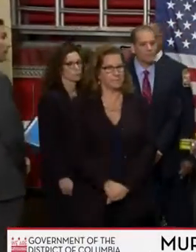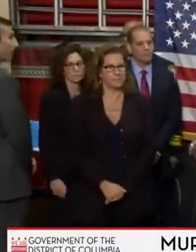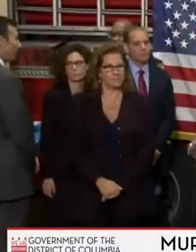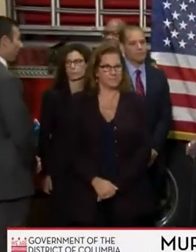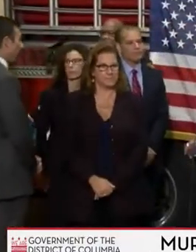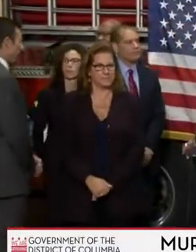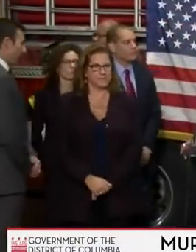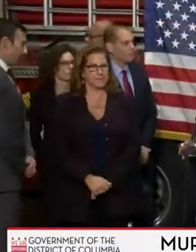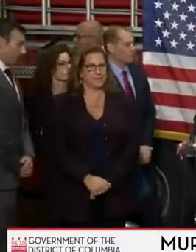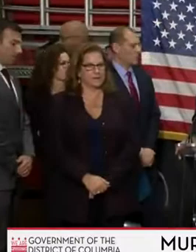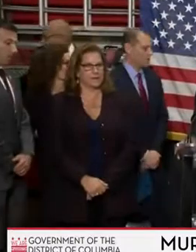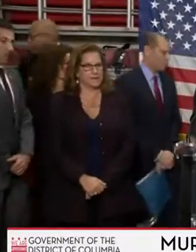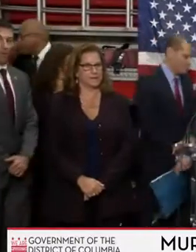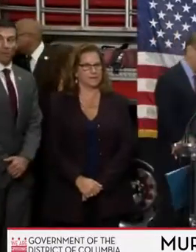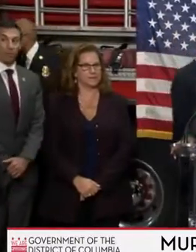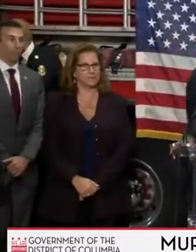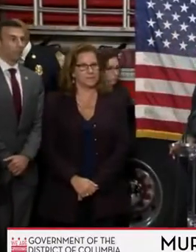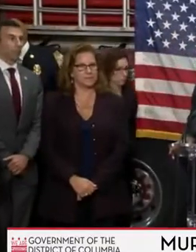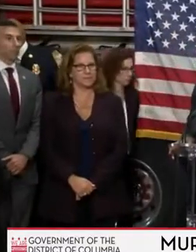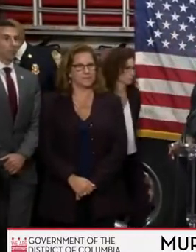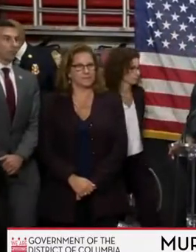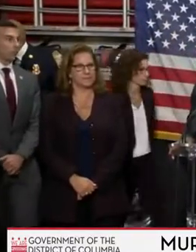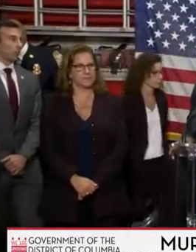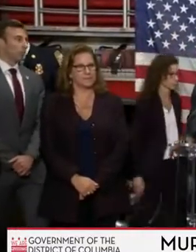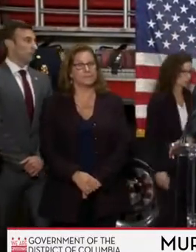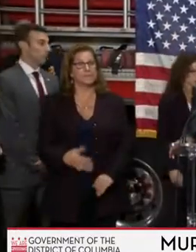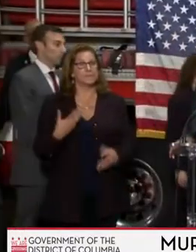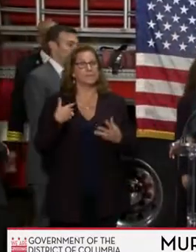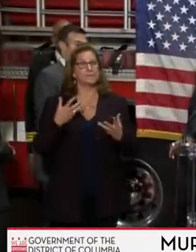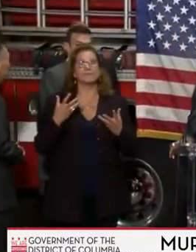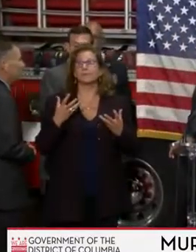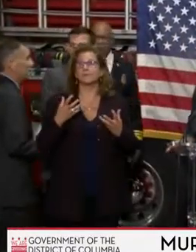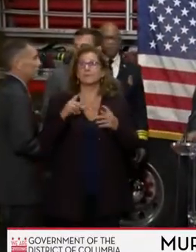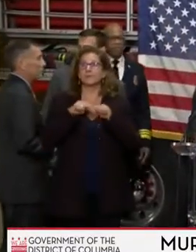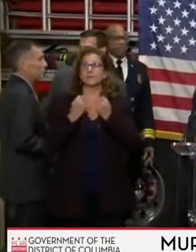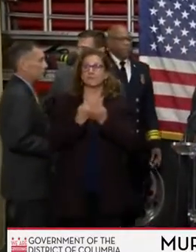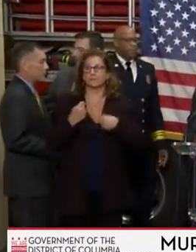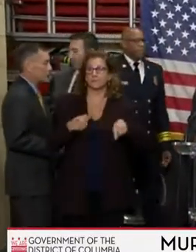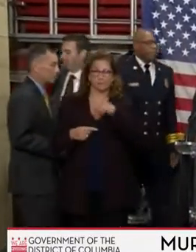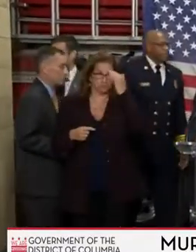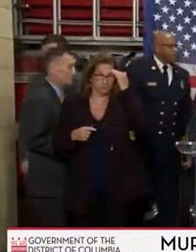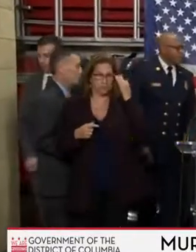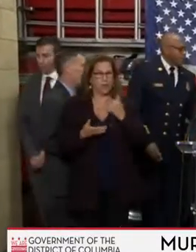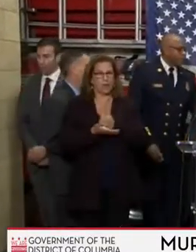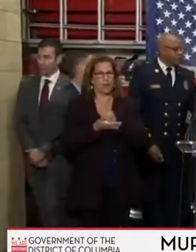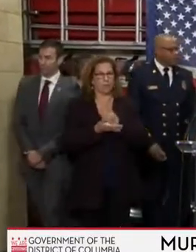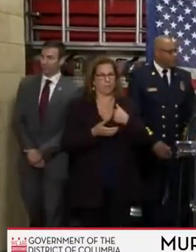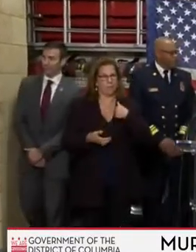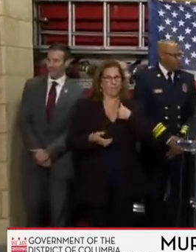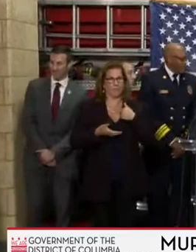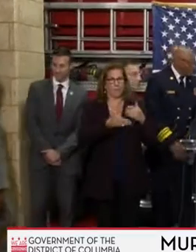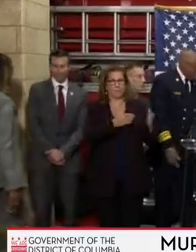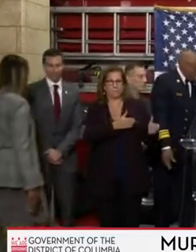PREPARATIONS FOR HURRICANE FLORENCE. I'M JOINED BY CHIEF DEAN, CHIEF NEWSHAM, DIRECTOR CHRIS